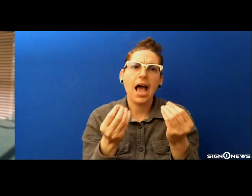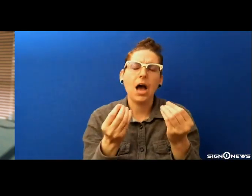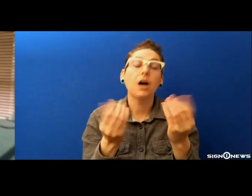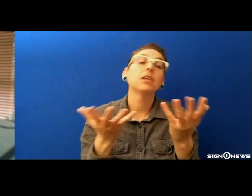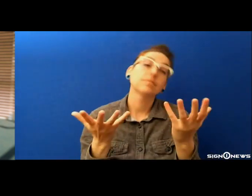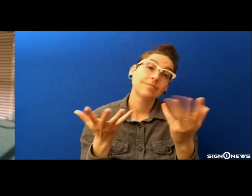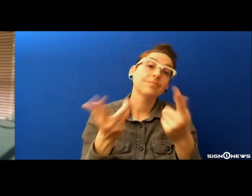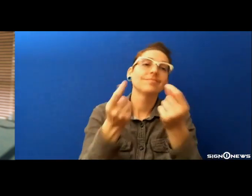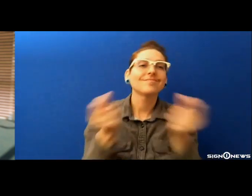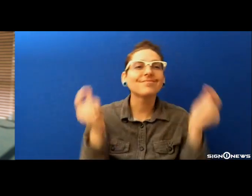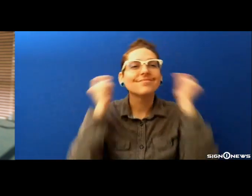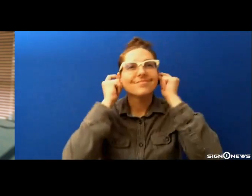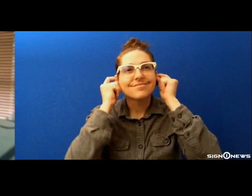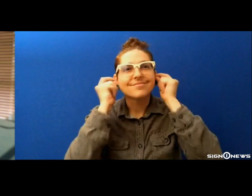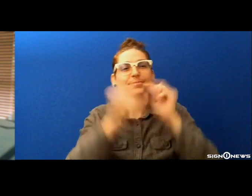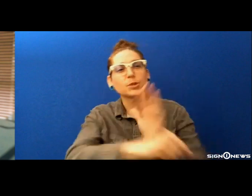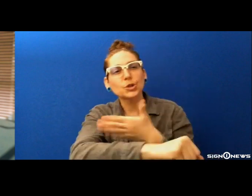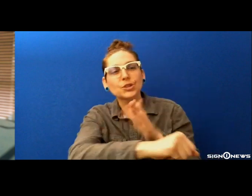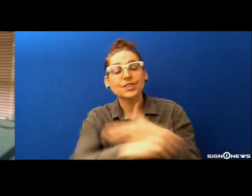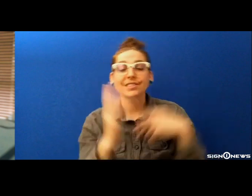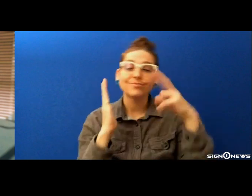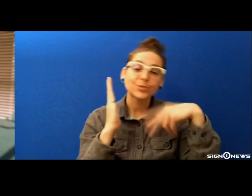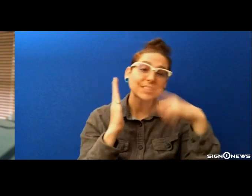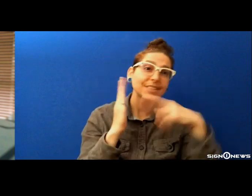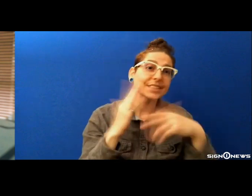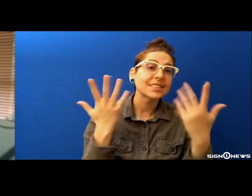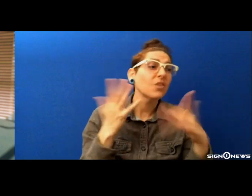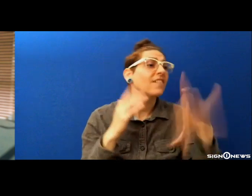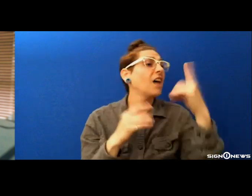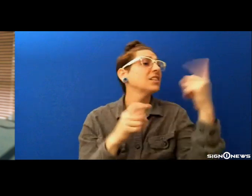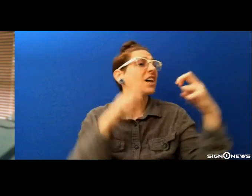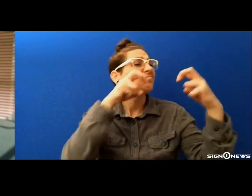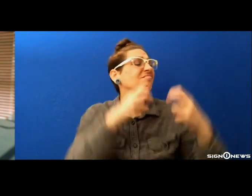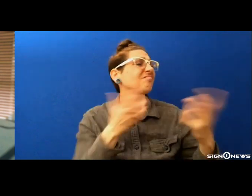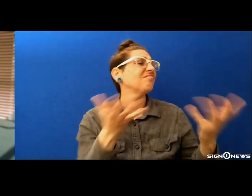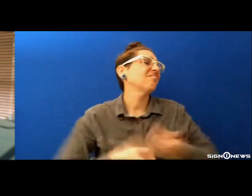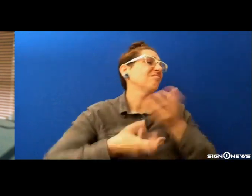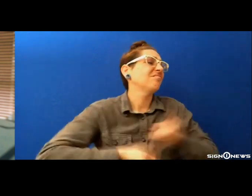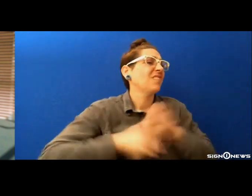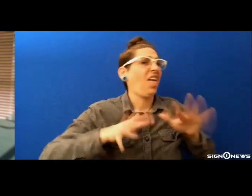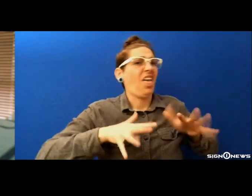the ordeal by listening to music, reading or finding another person to talk to to offload